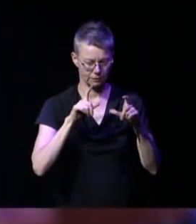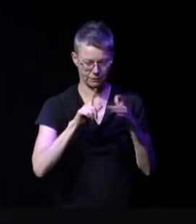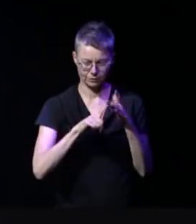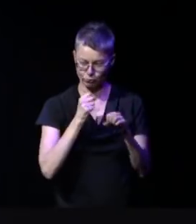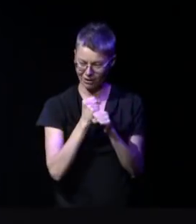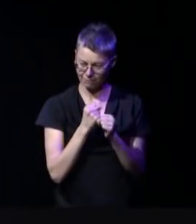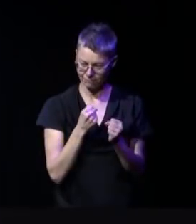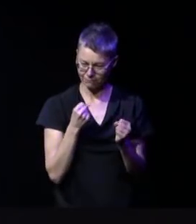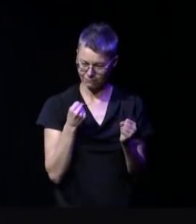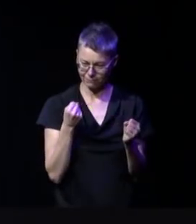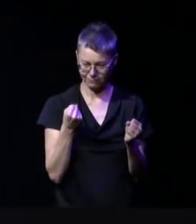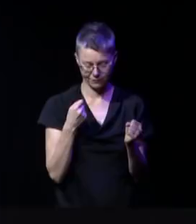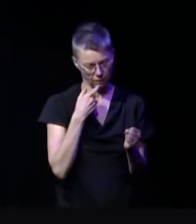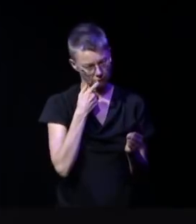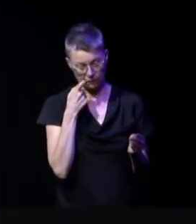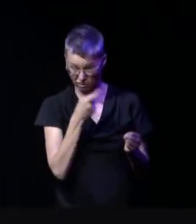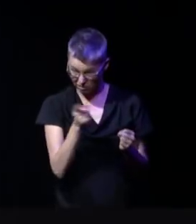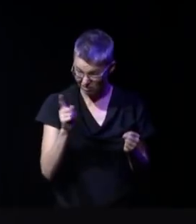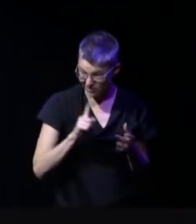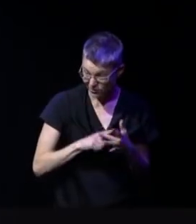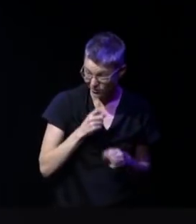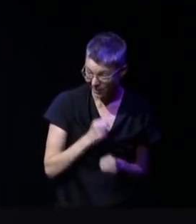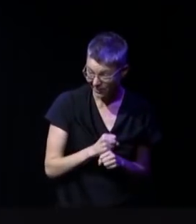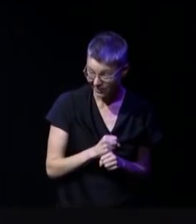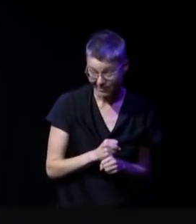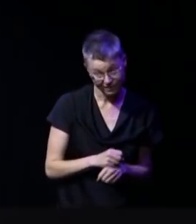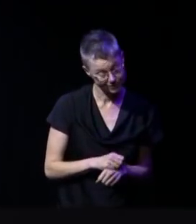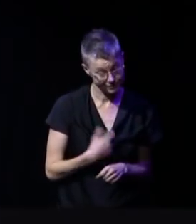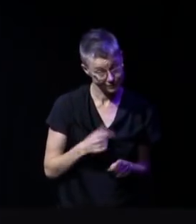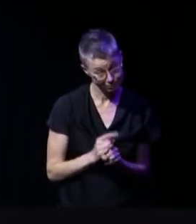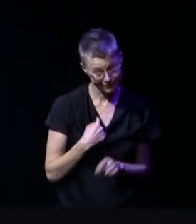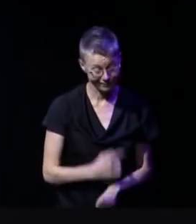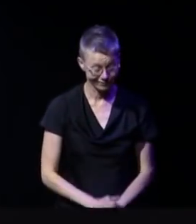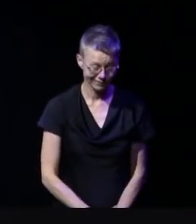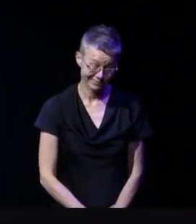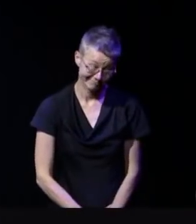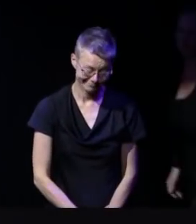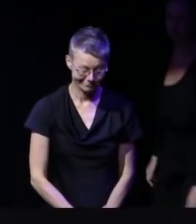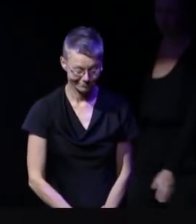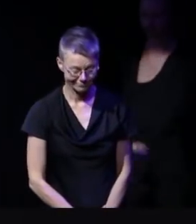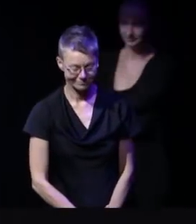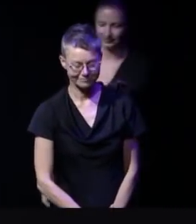Are you all big Instagram, uh-huh, users? So am I, yeah, that's bright.